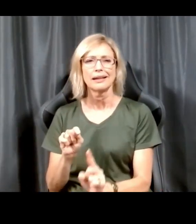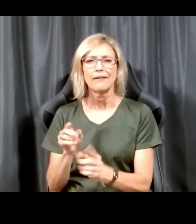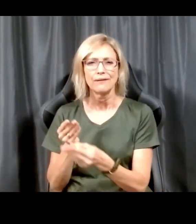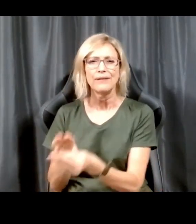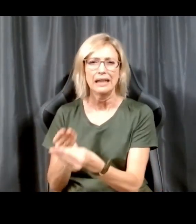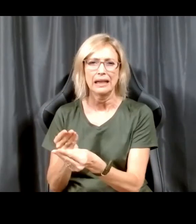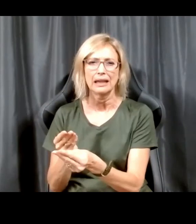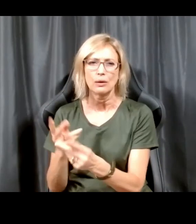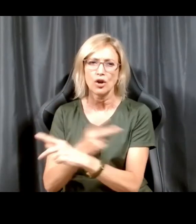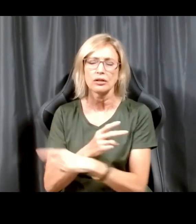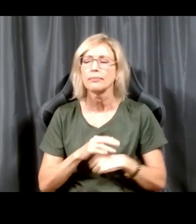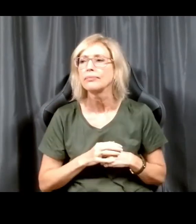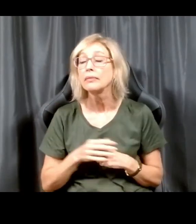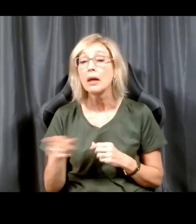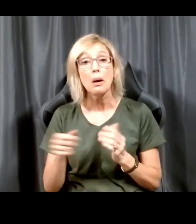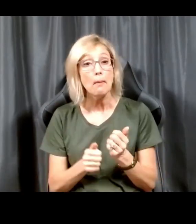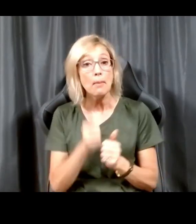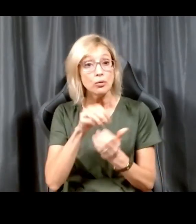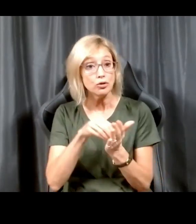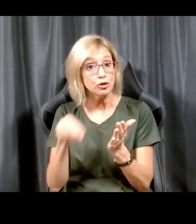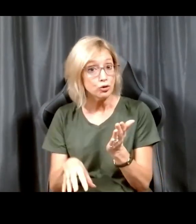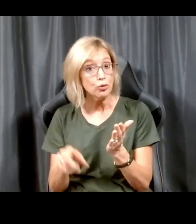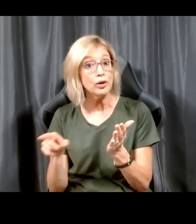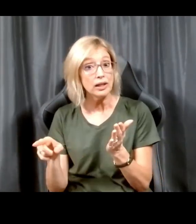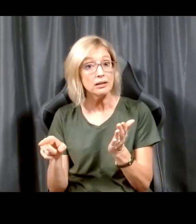Most of our students are on the G tube feeding.